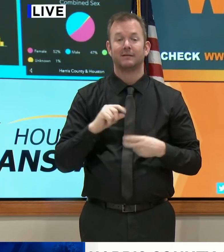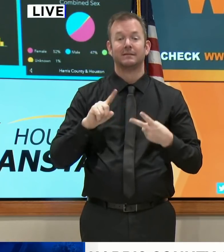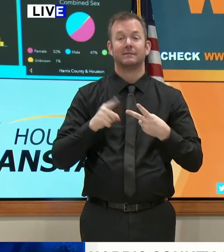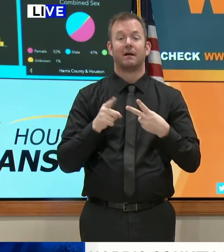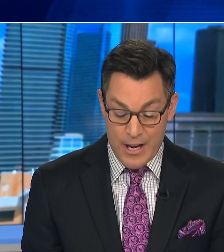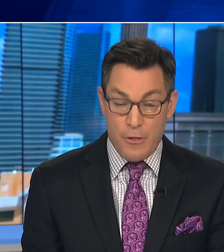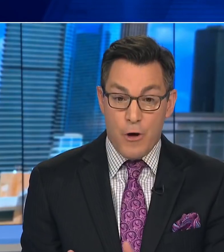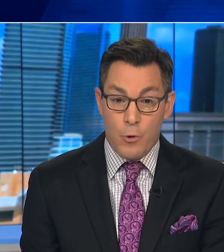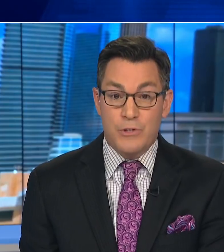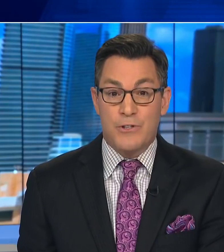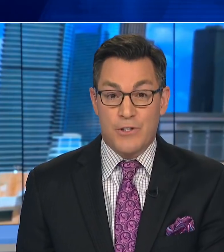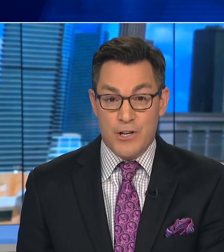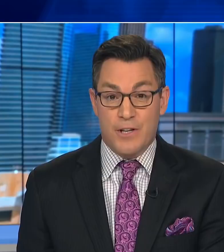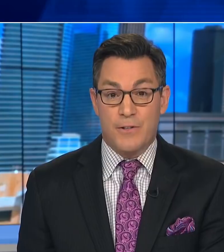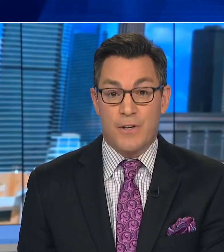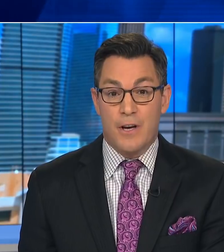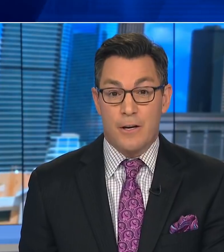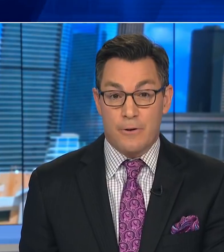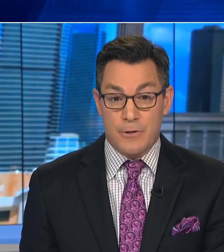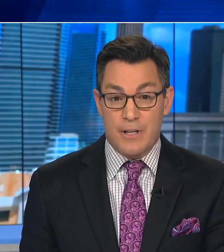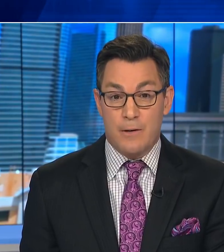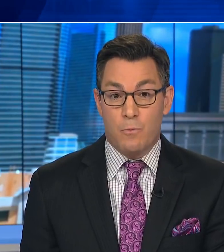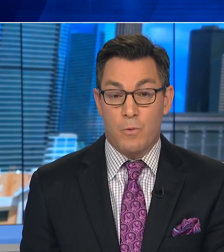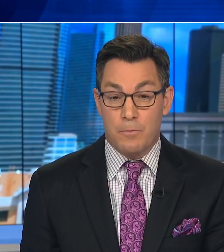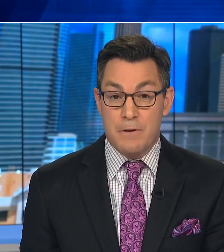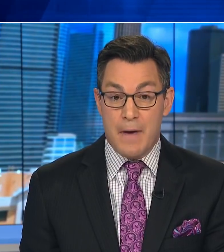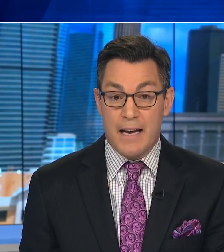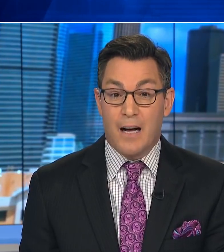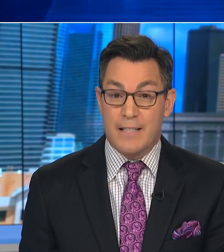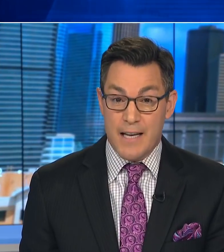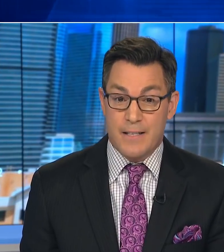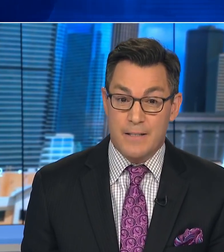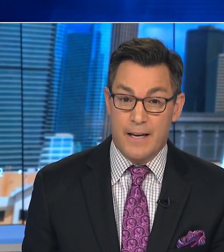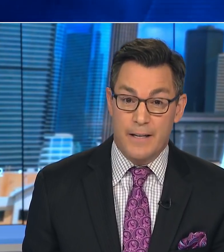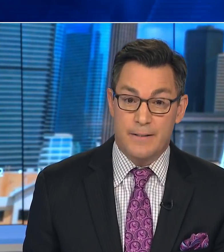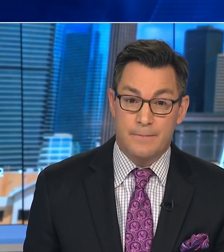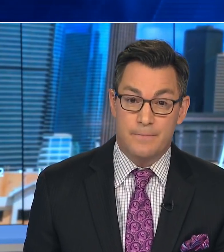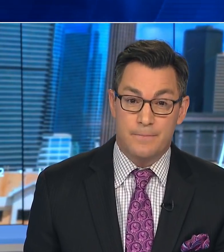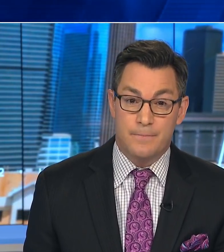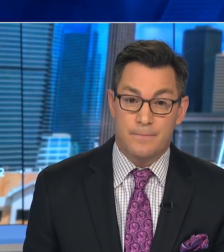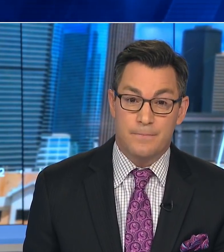Judge Lina Hidalgo she was asked directly what’s it going asked directly what’s it going to take to lift the or to take to lift the or and that is now in place for and that is now in place for Harris County she says she does